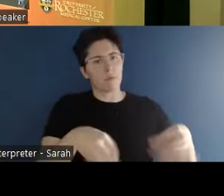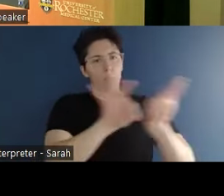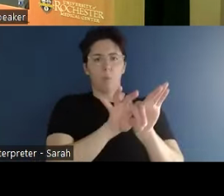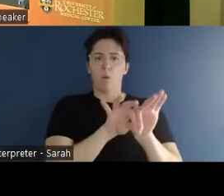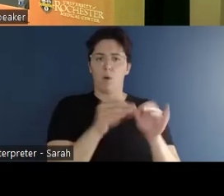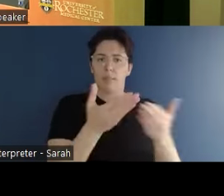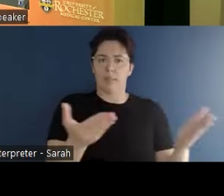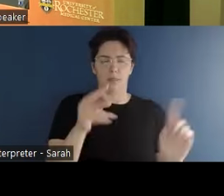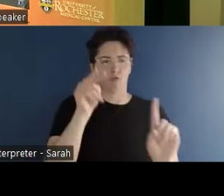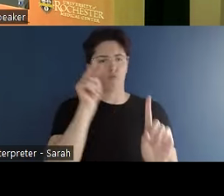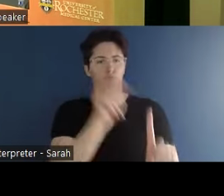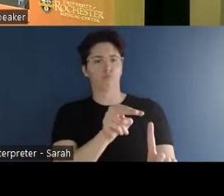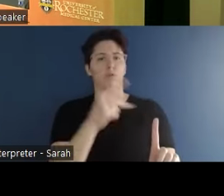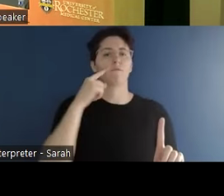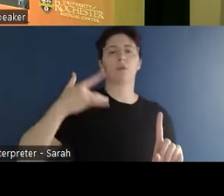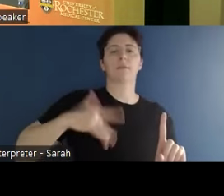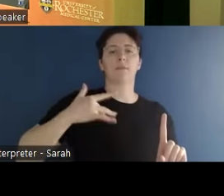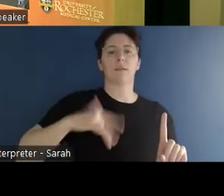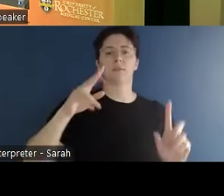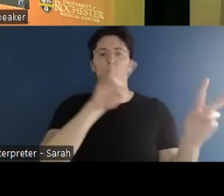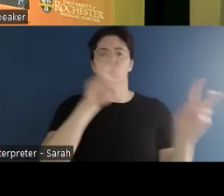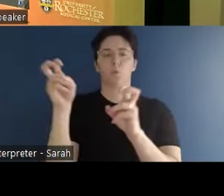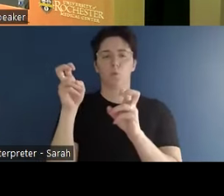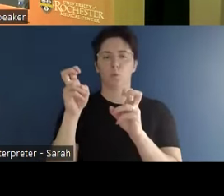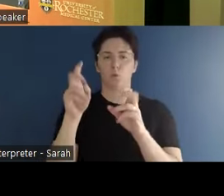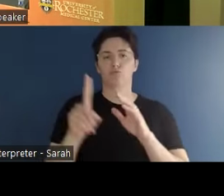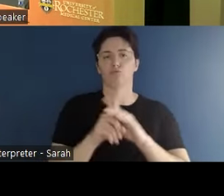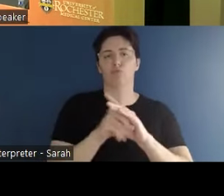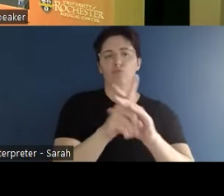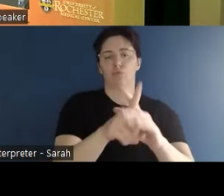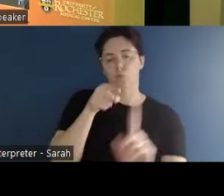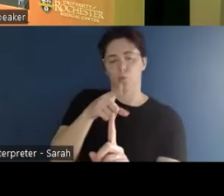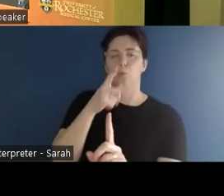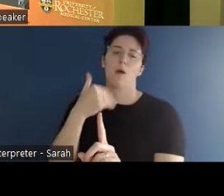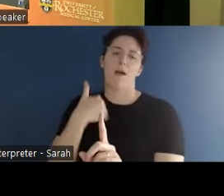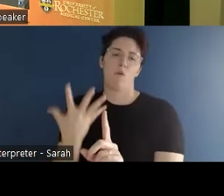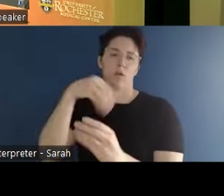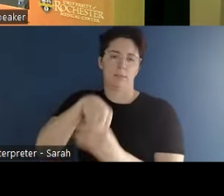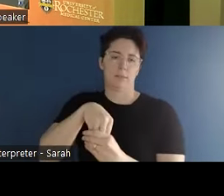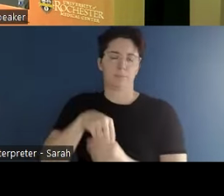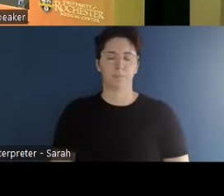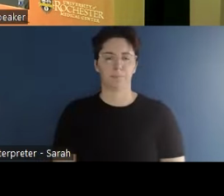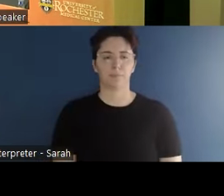impact of sensory problems in the daily lives of individuals with autism and those findings